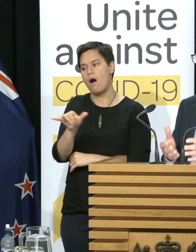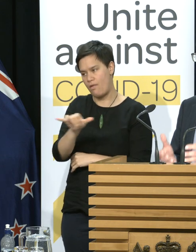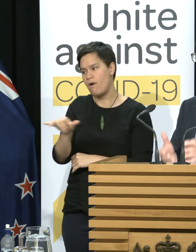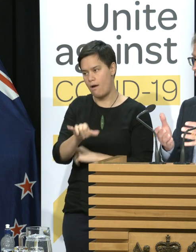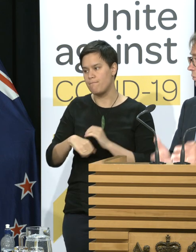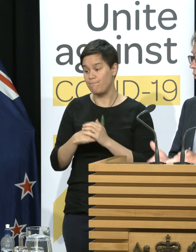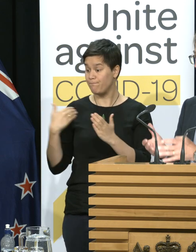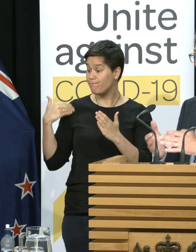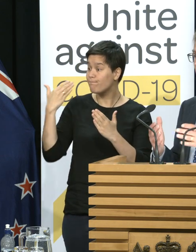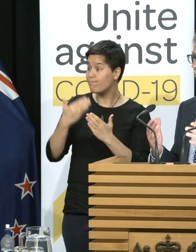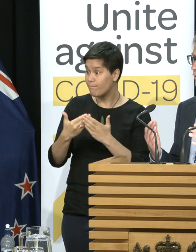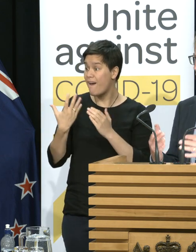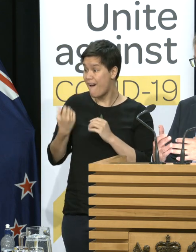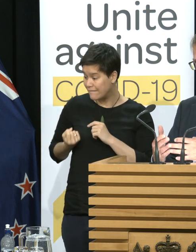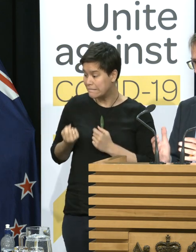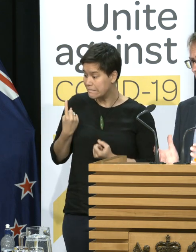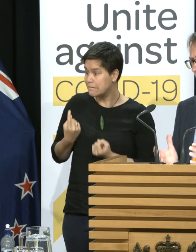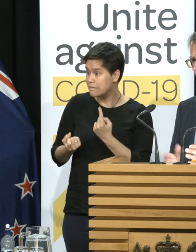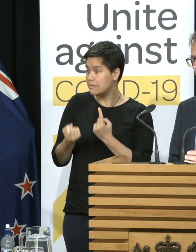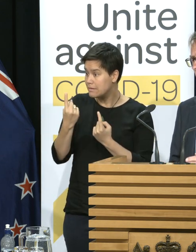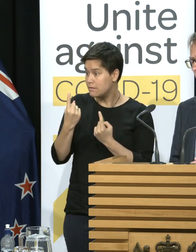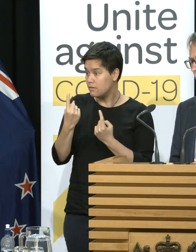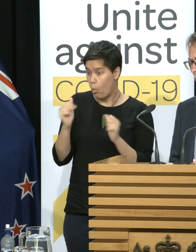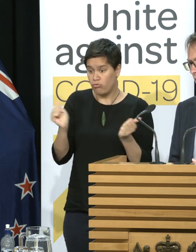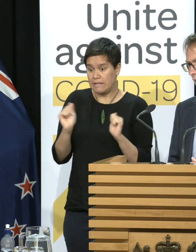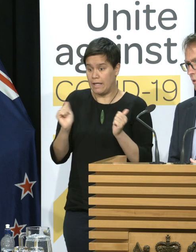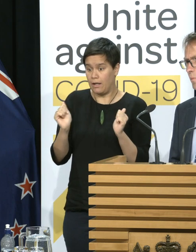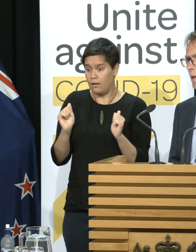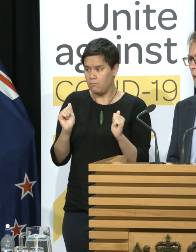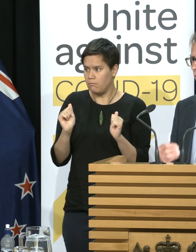and we have dealt with them all very quickly and managed to contain them.